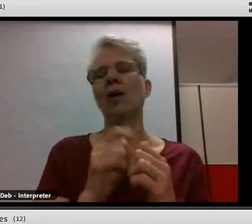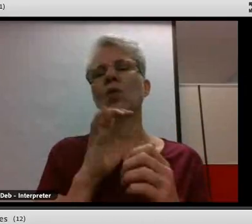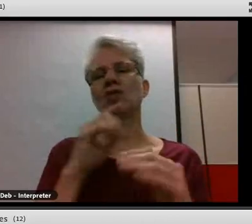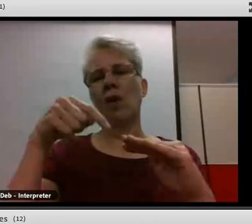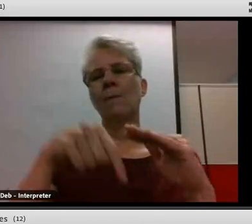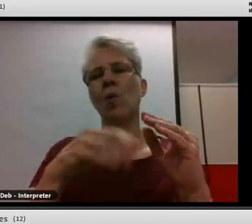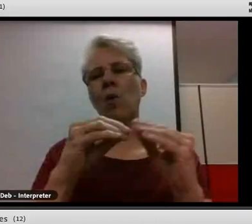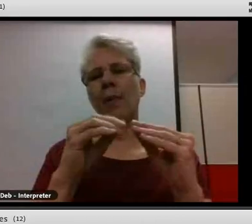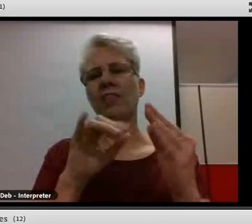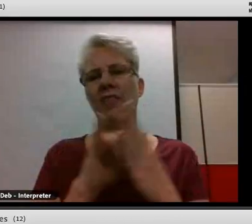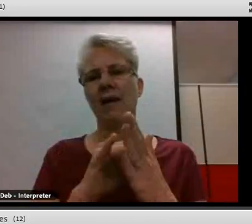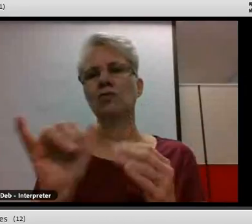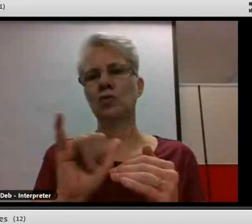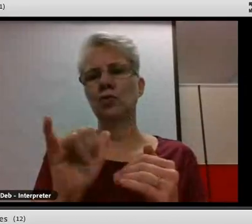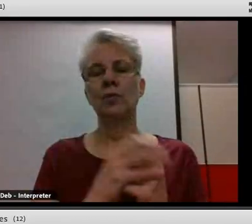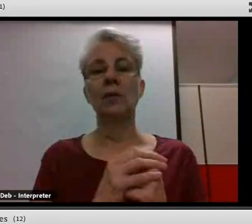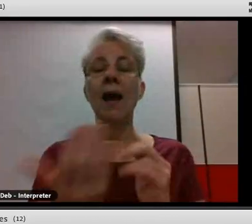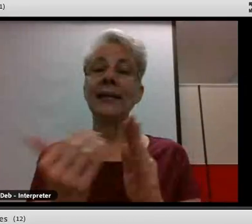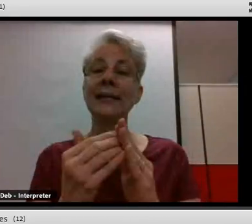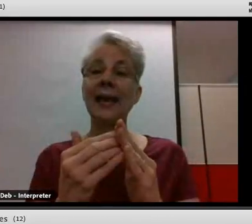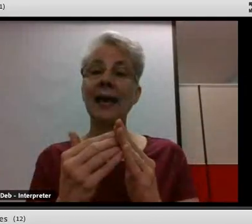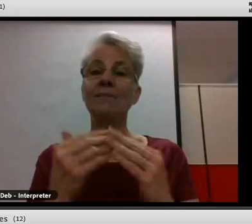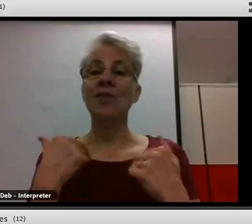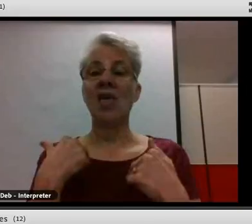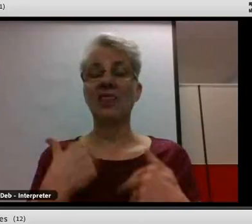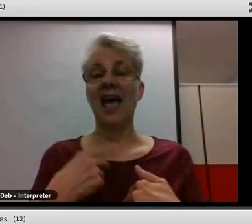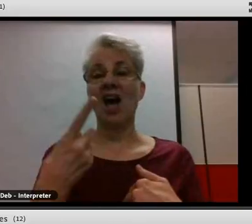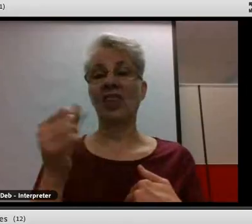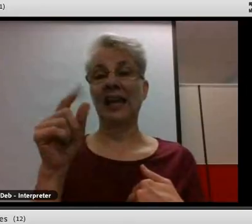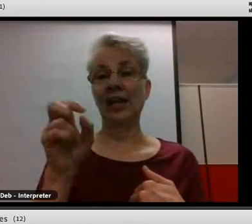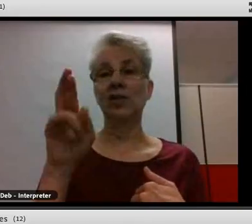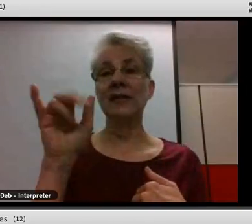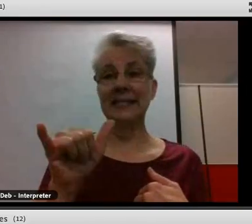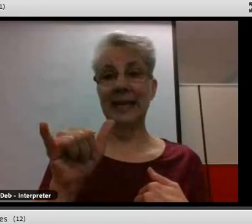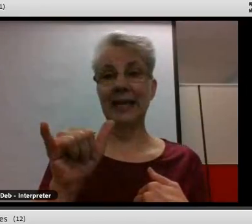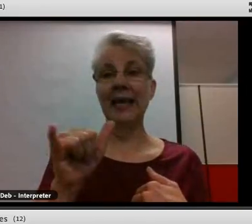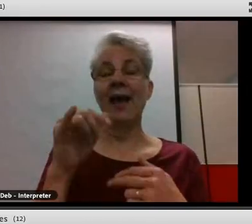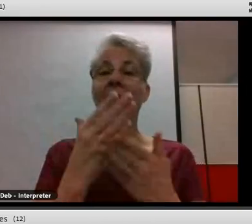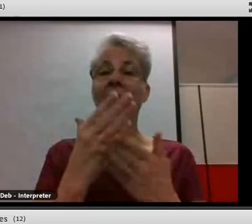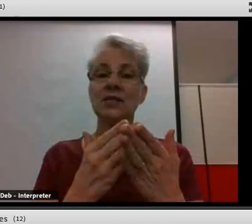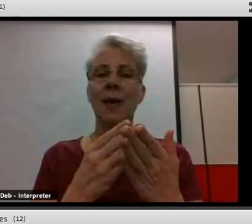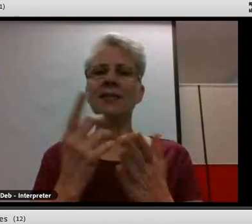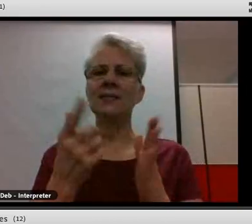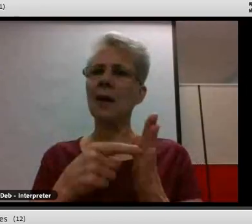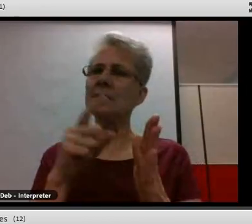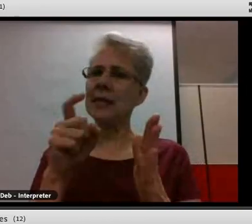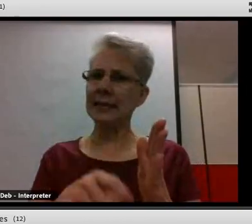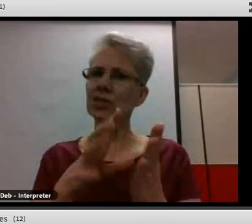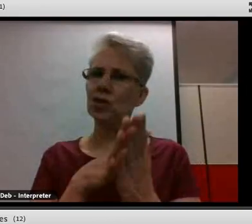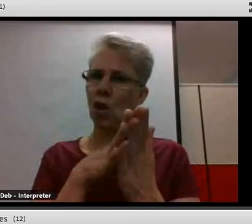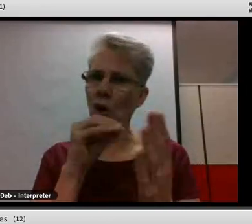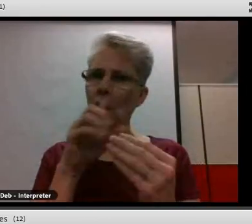you want to look at the data for your community and see, you know, kind of what issue,